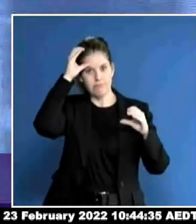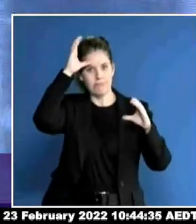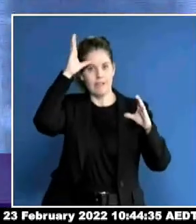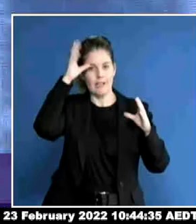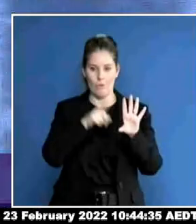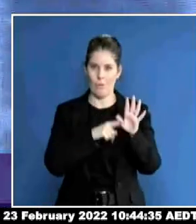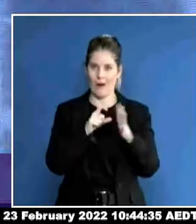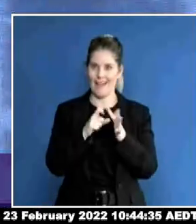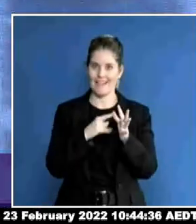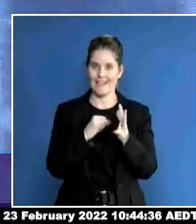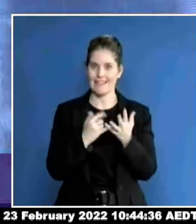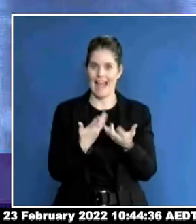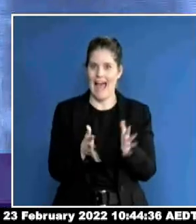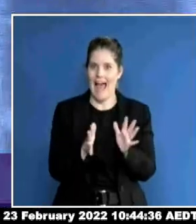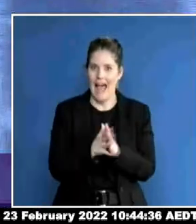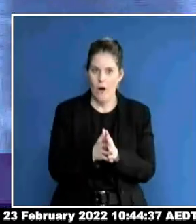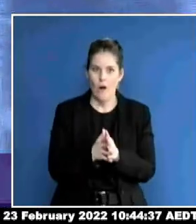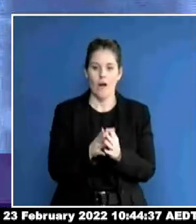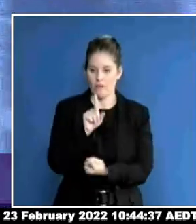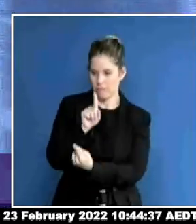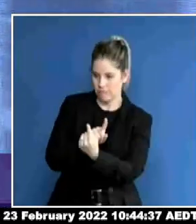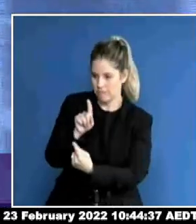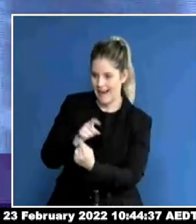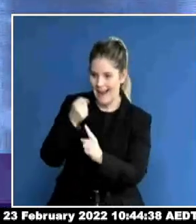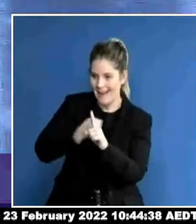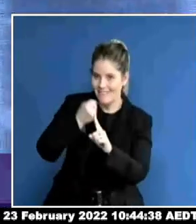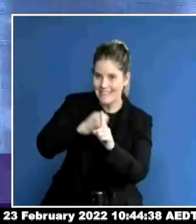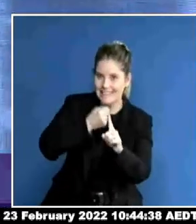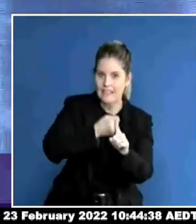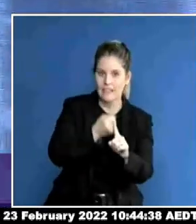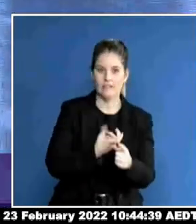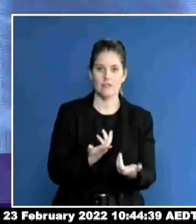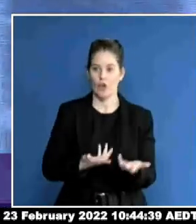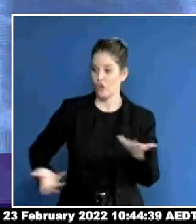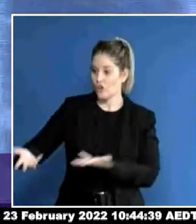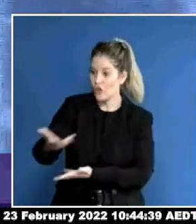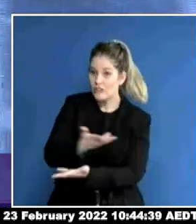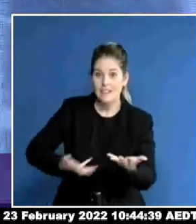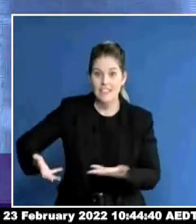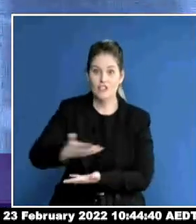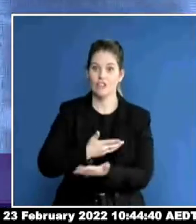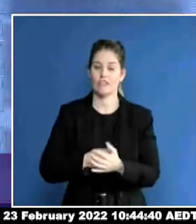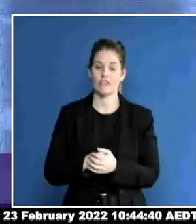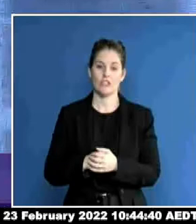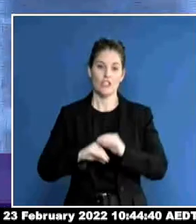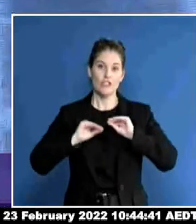consultations, hosting training development programs such as the leadership program.